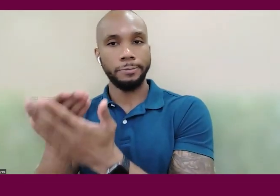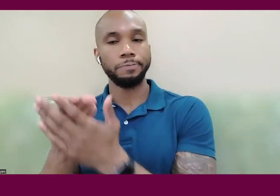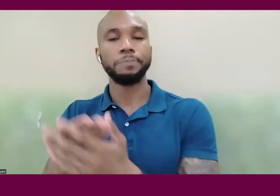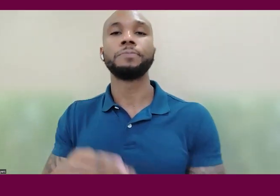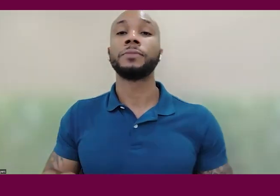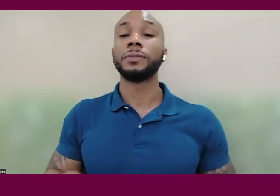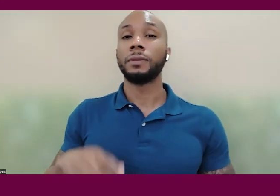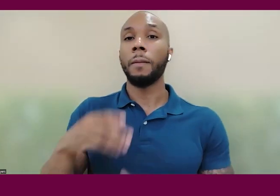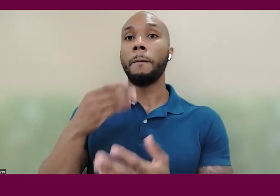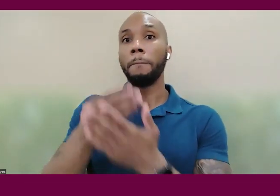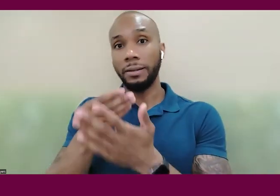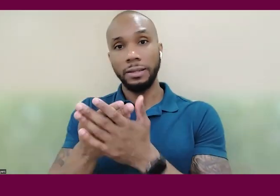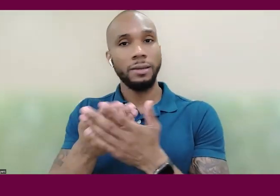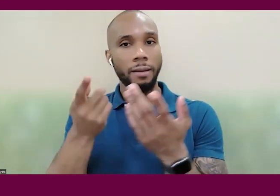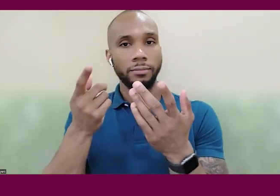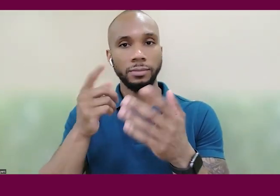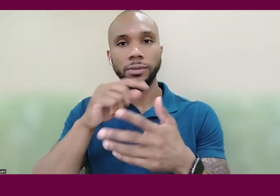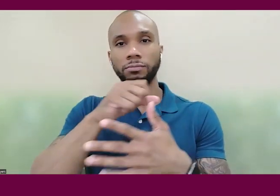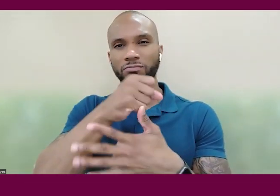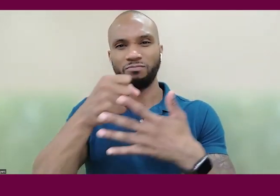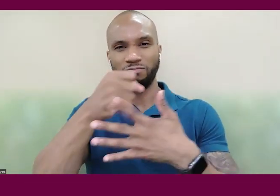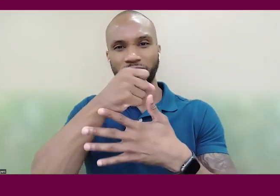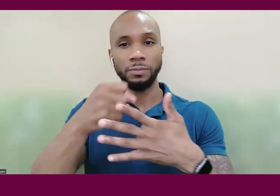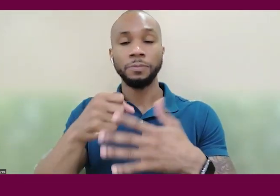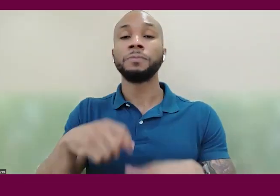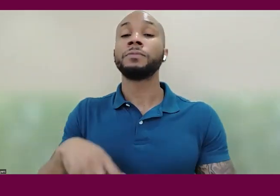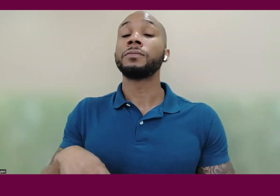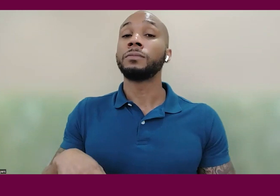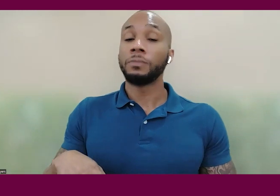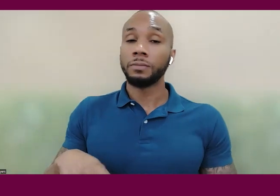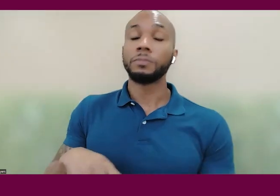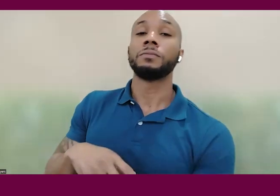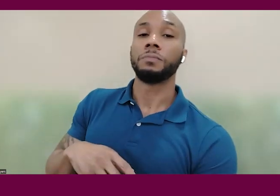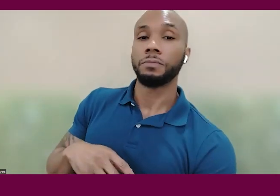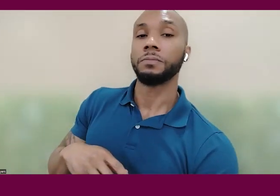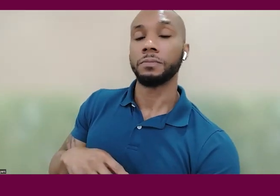Money is second or third after that.